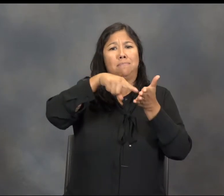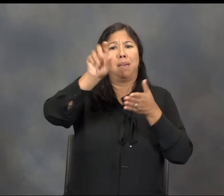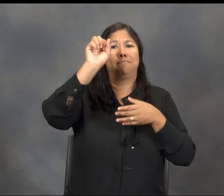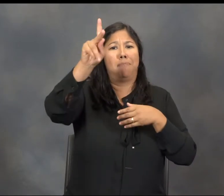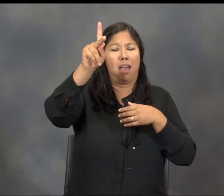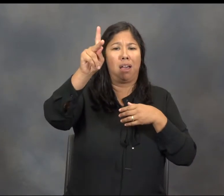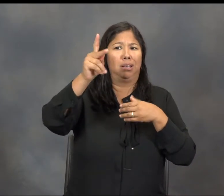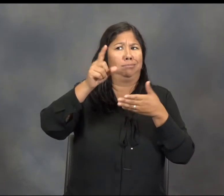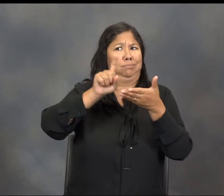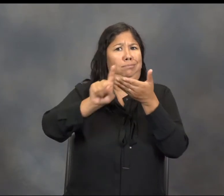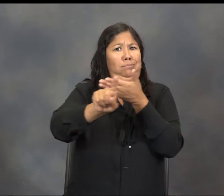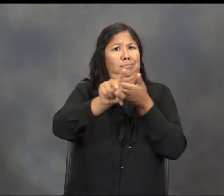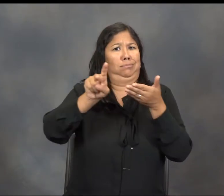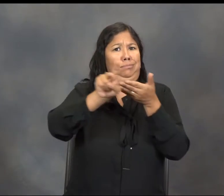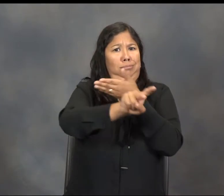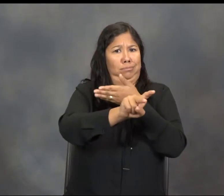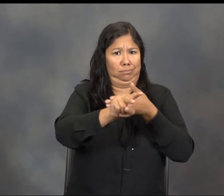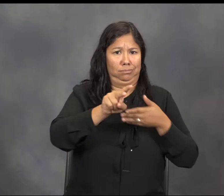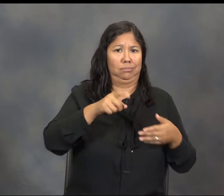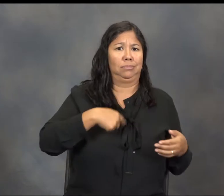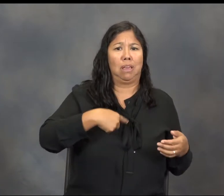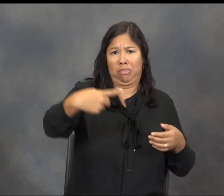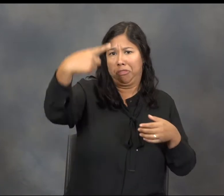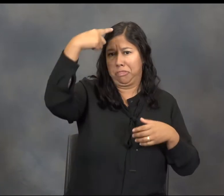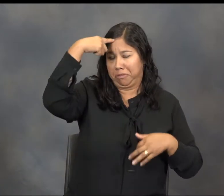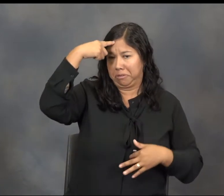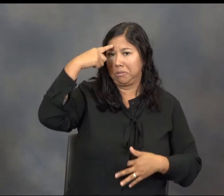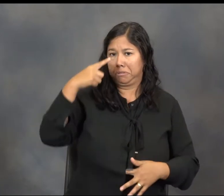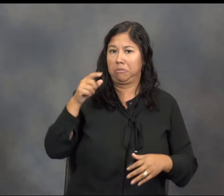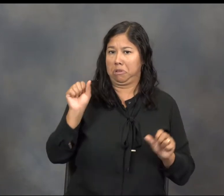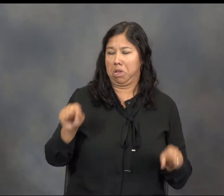You know between one week, maybe two weeks.